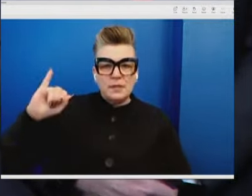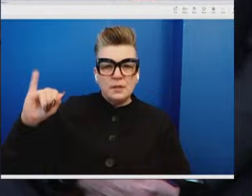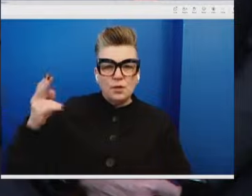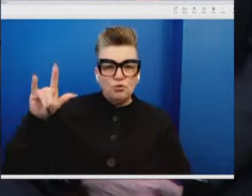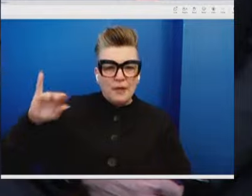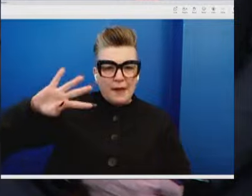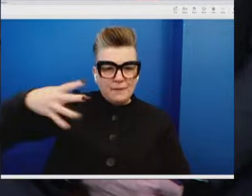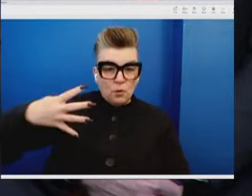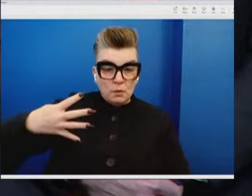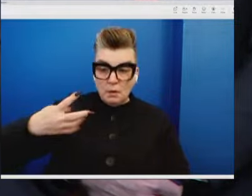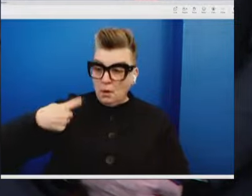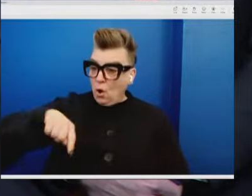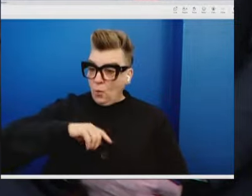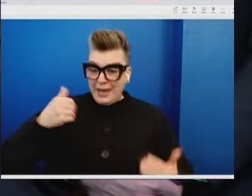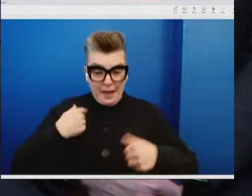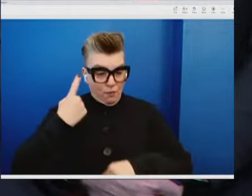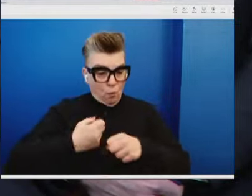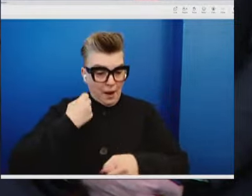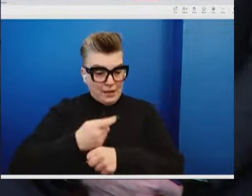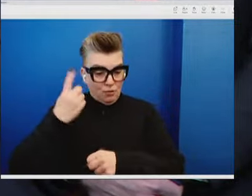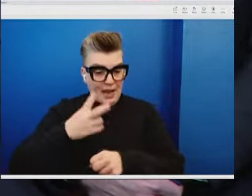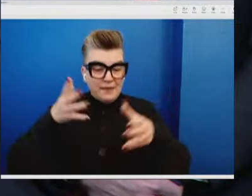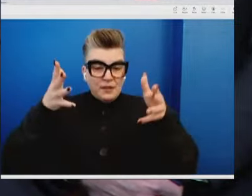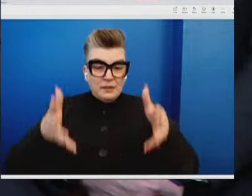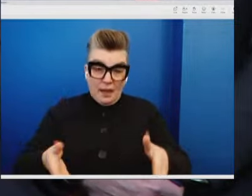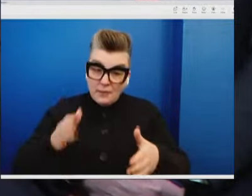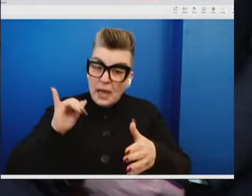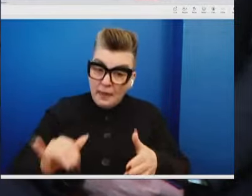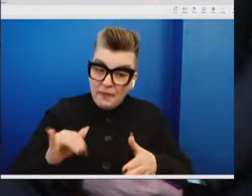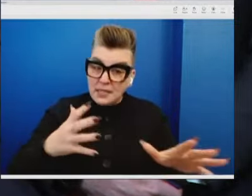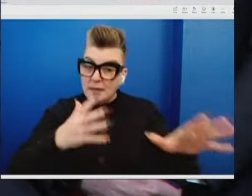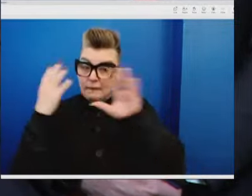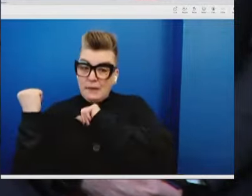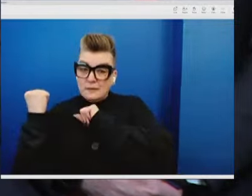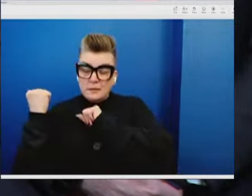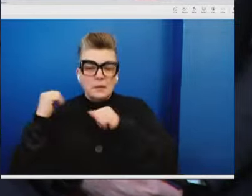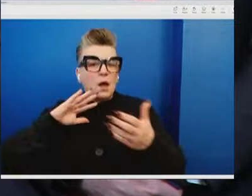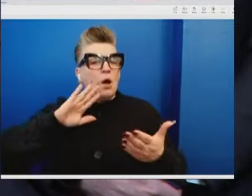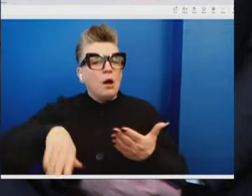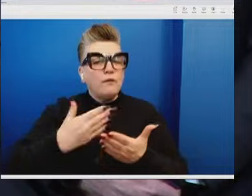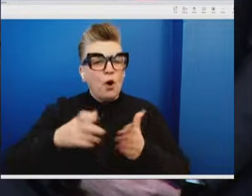of a race. So for all the states out there, most of you are well on your way. Thank you.